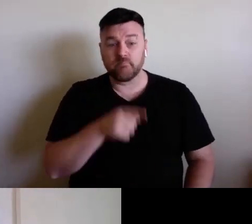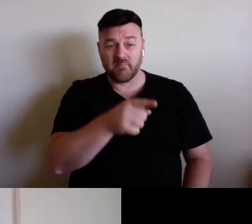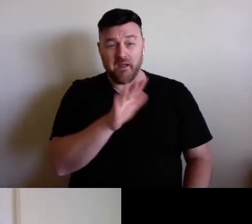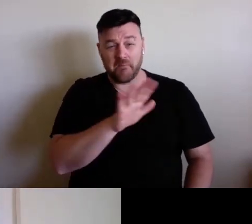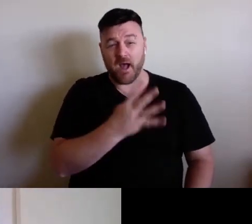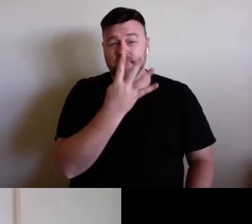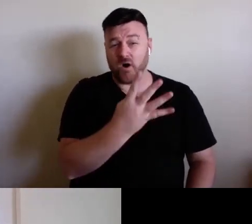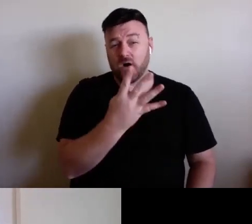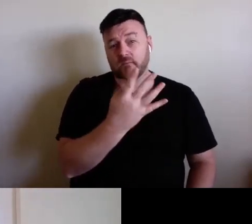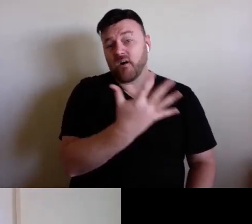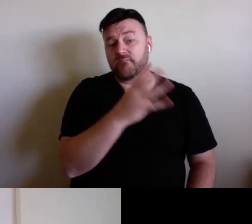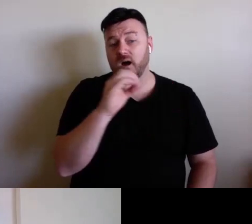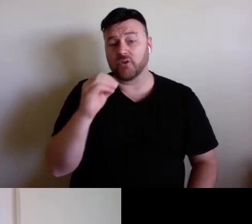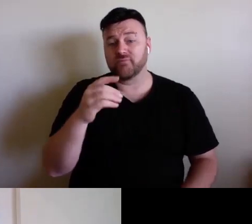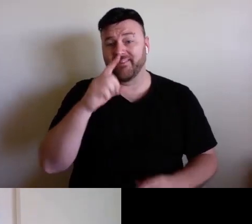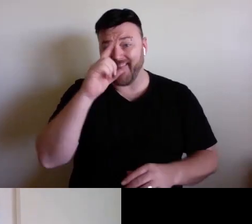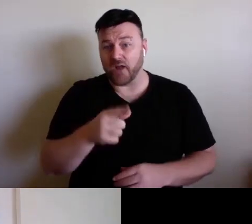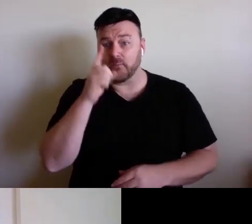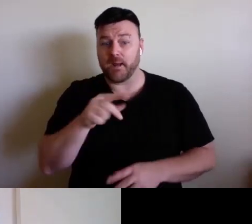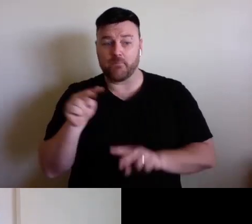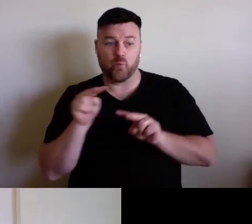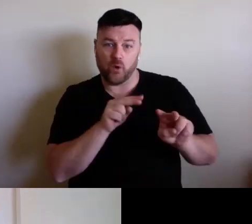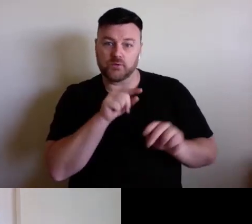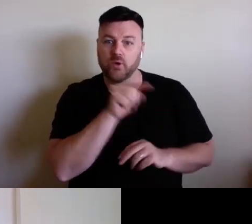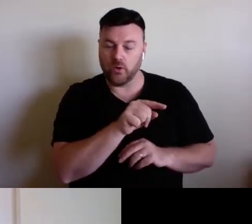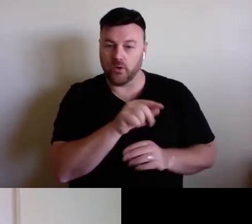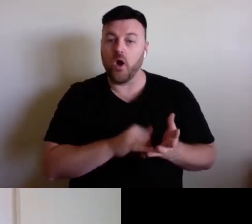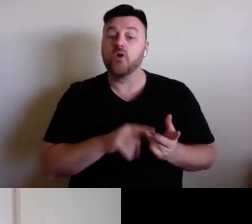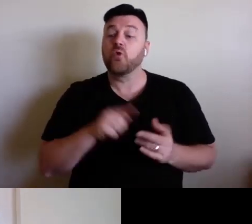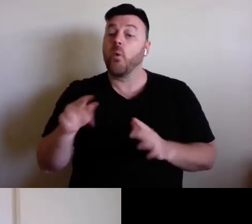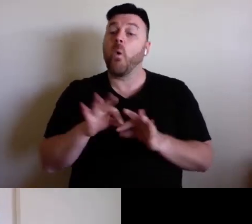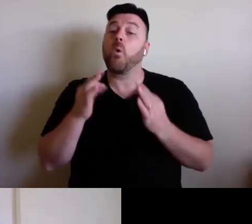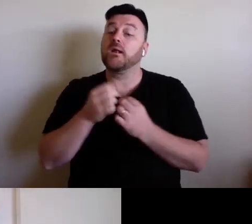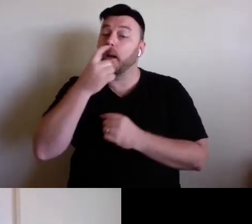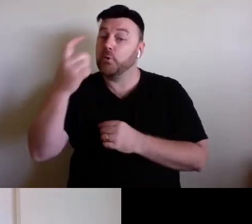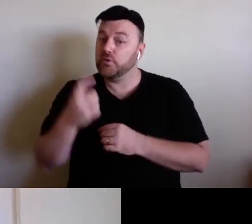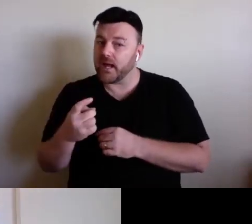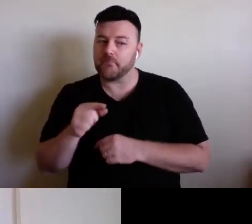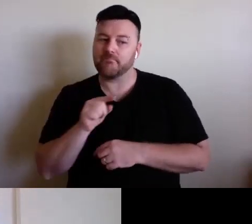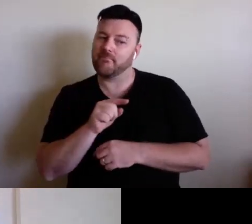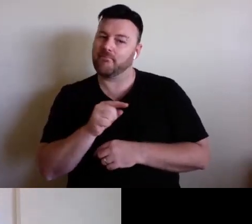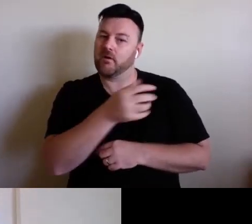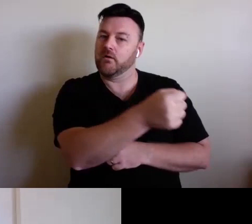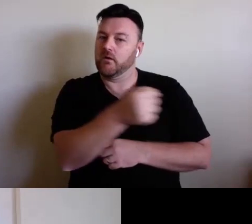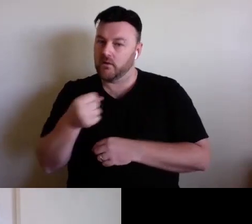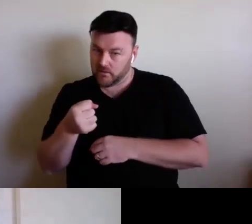realised the, actually, she was the right voice, the right messenger, to get across what they were doing. So the Field YouTube presence now comes